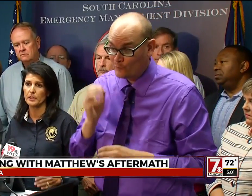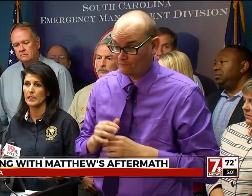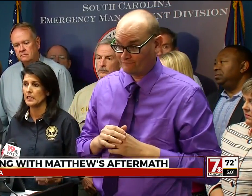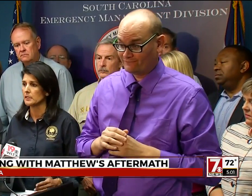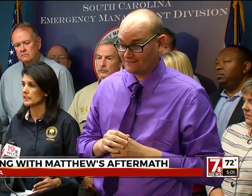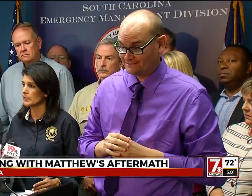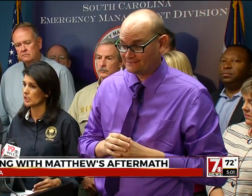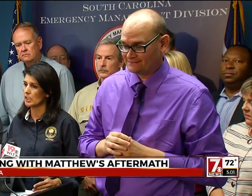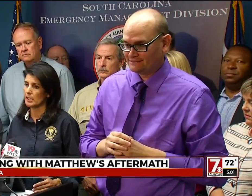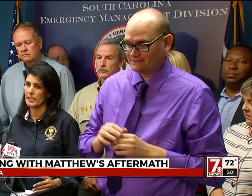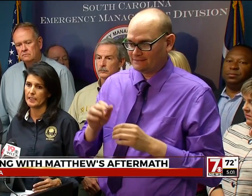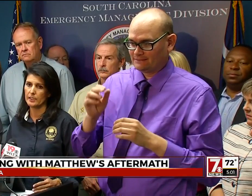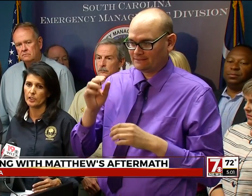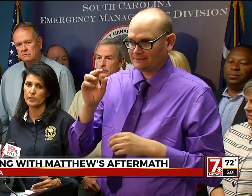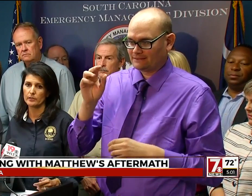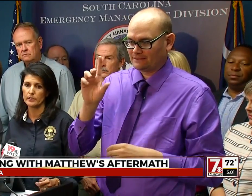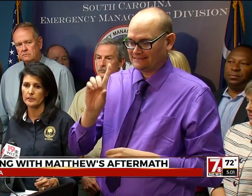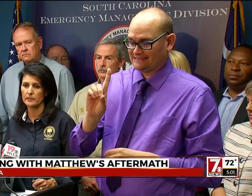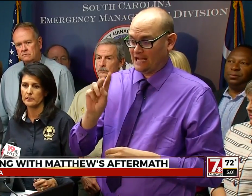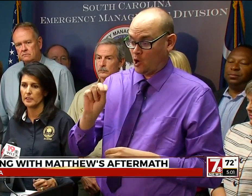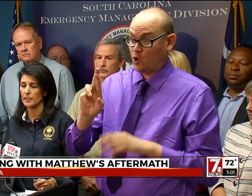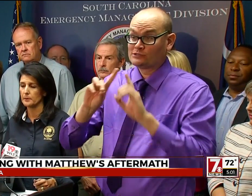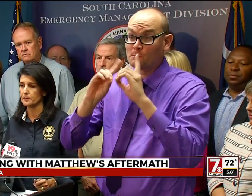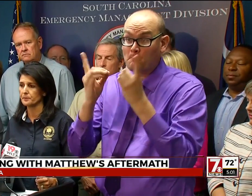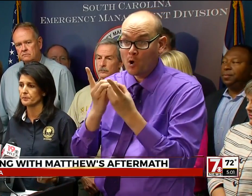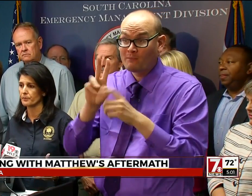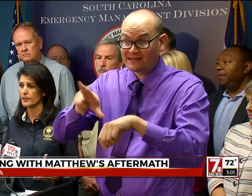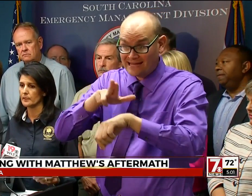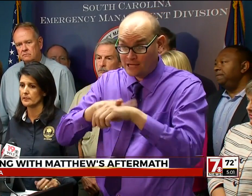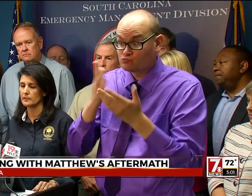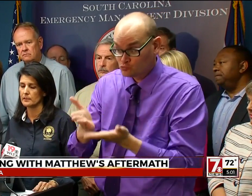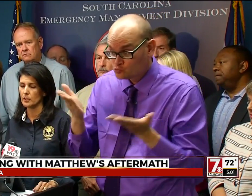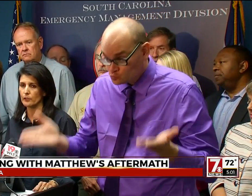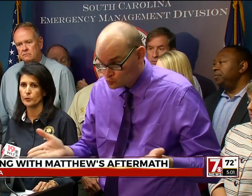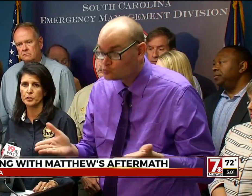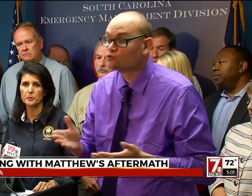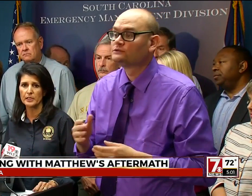150 PEOPLE IN THE TOWN HALL